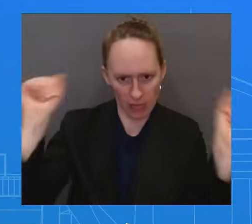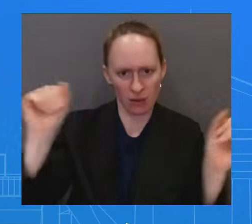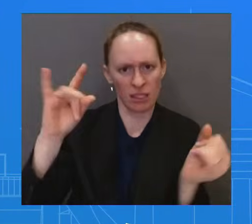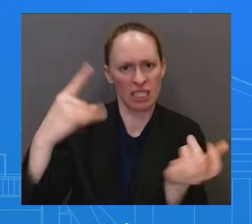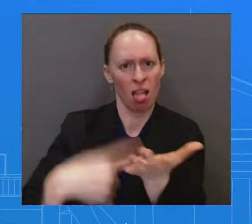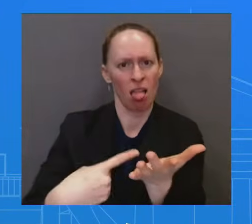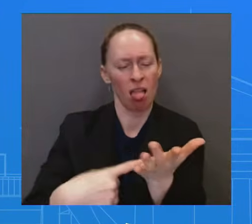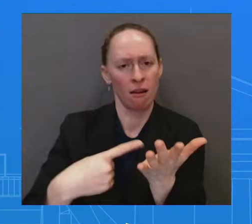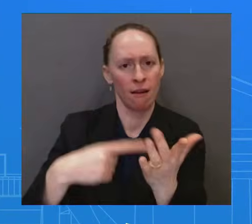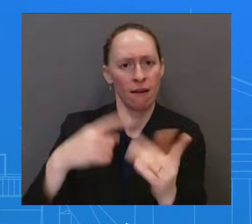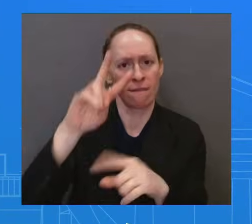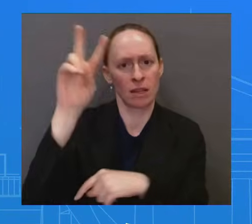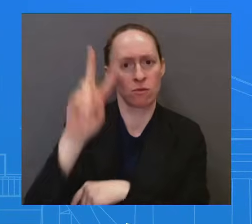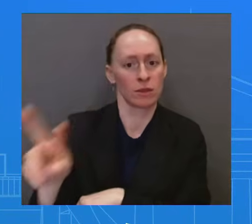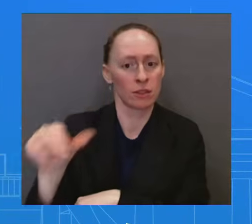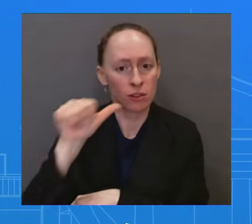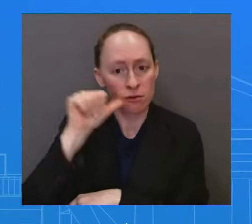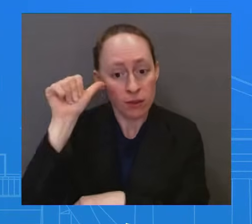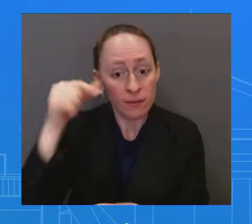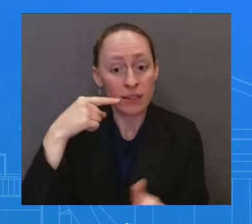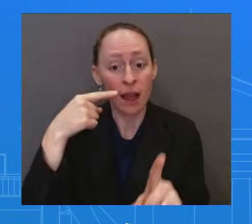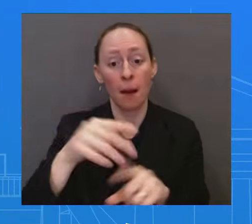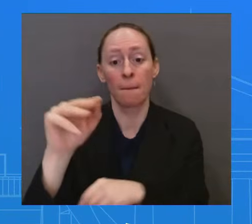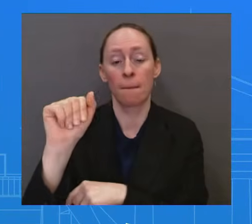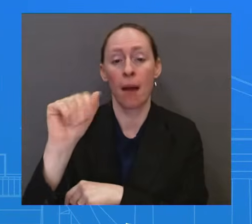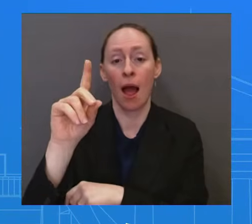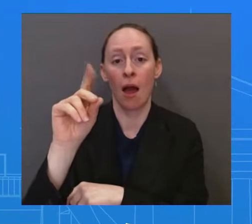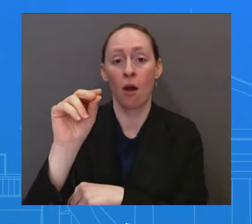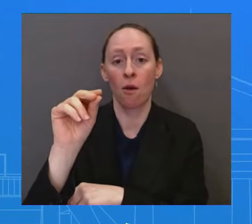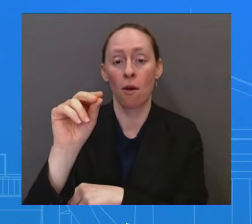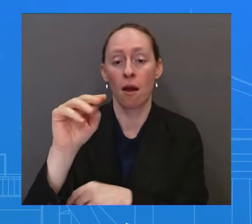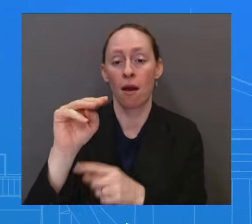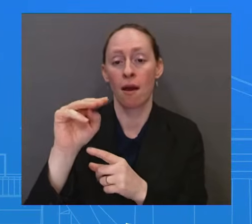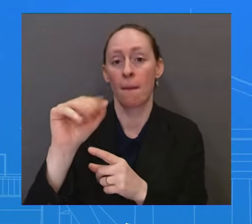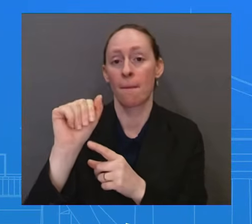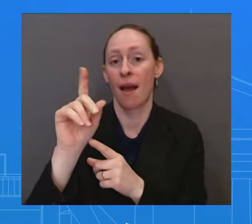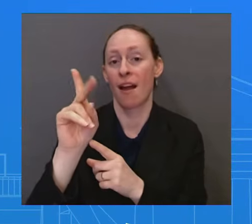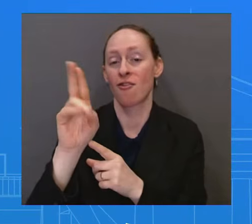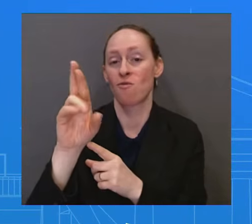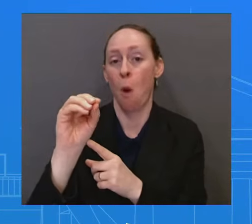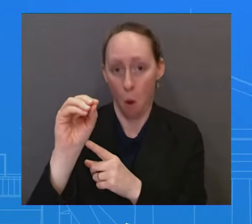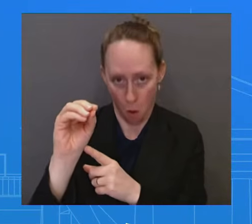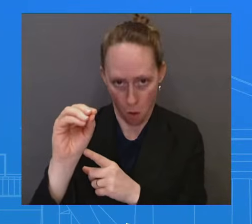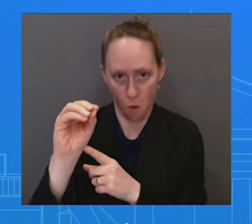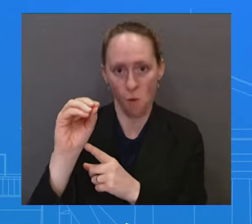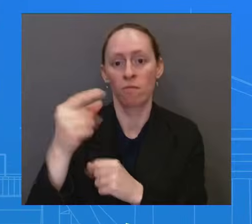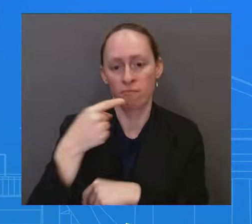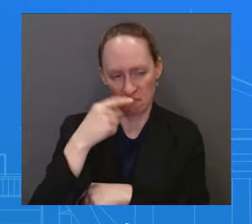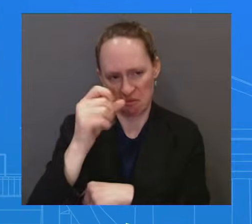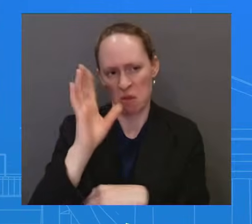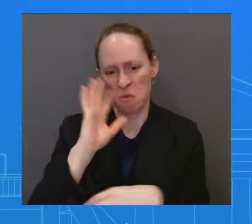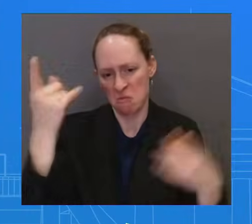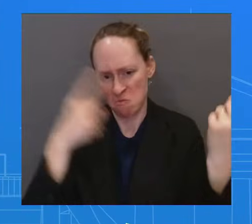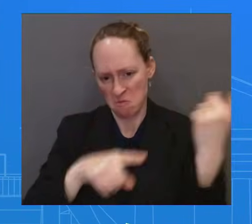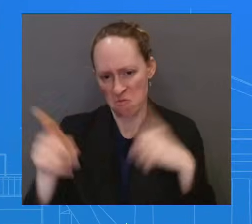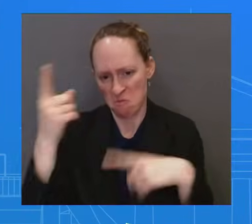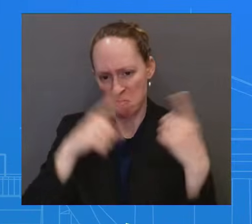that U.S. had laid out on election reforms. Does that include having María Machado be represented